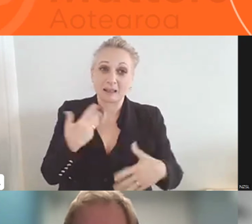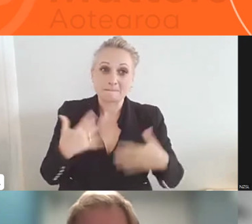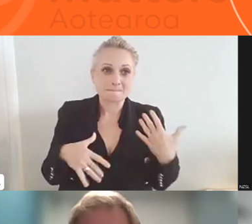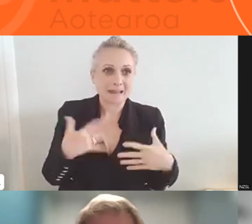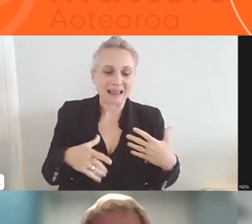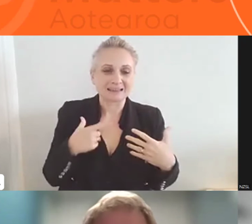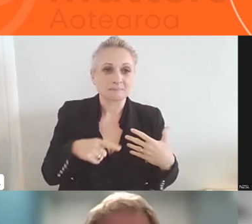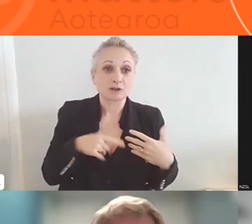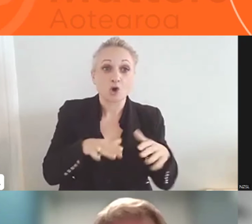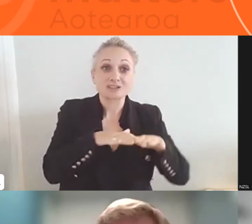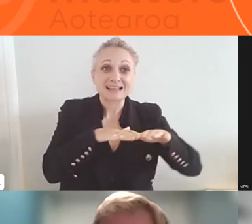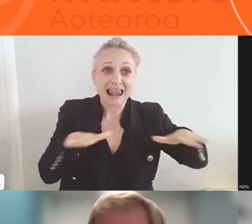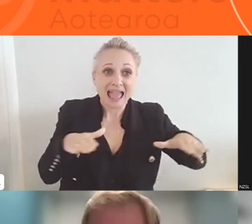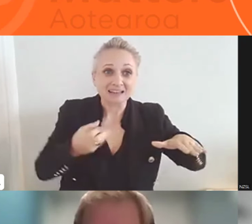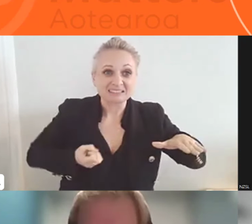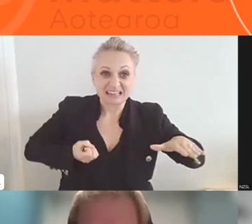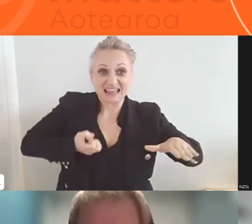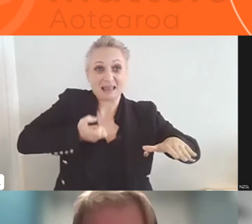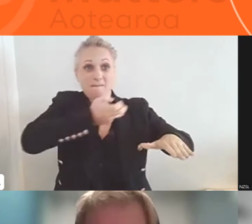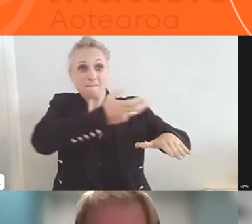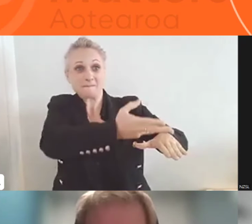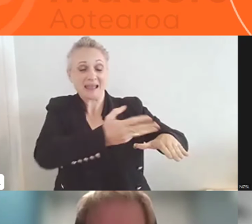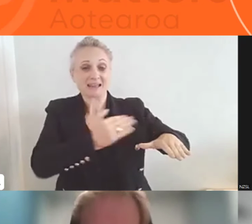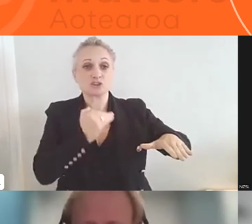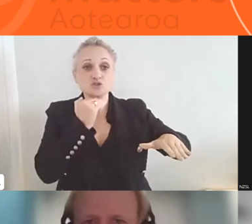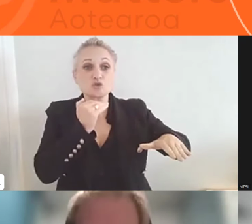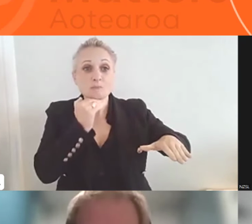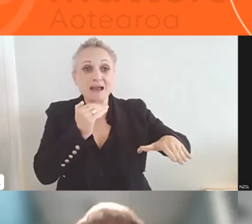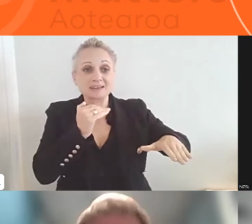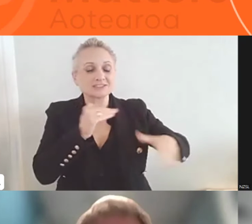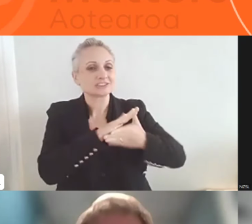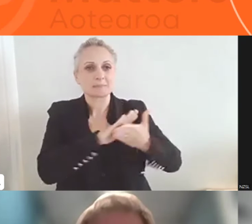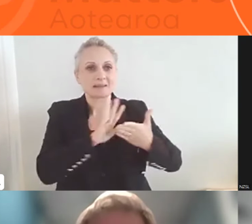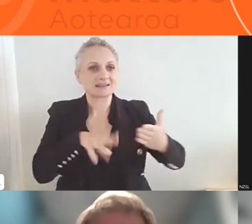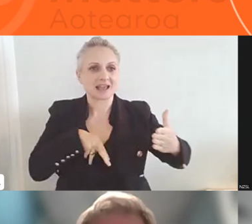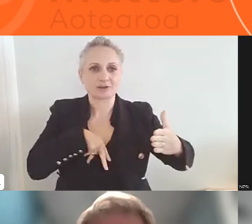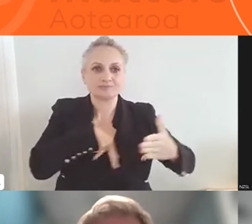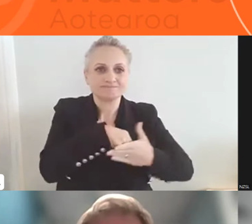can't deliver on what they thought they could. So there's opportunity